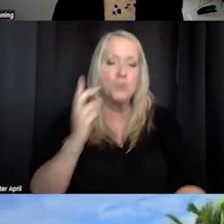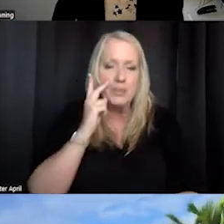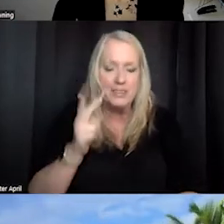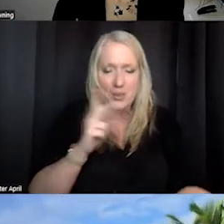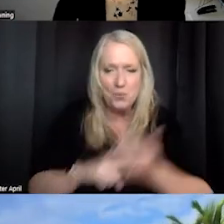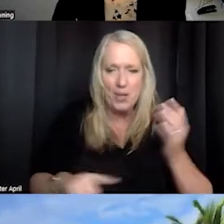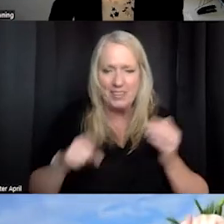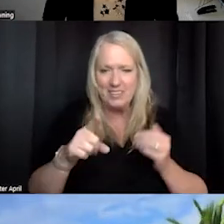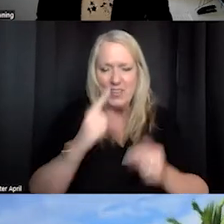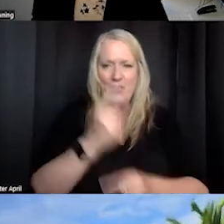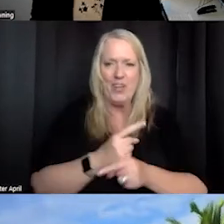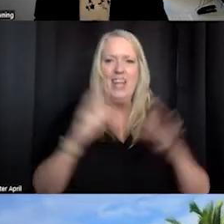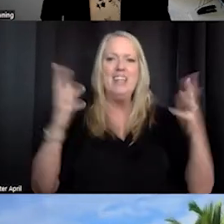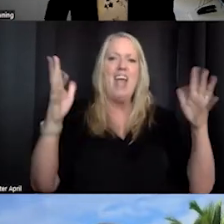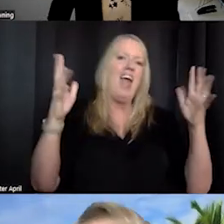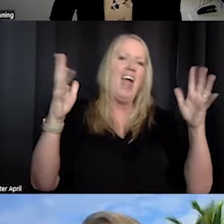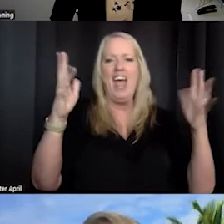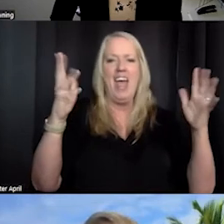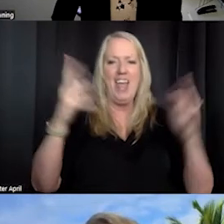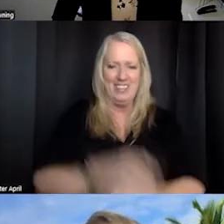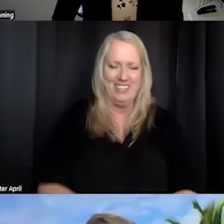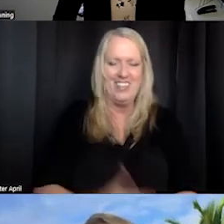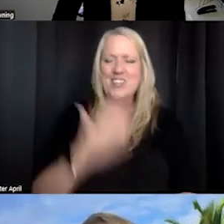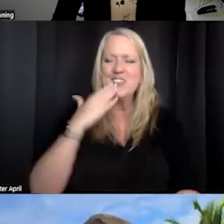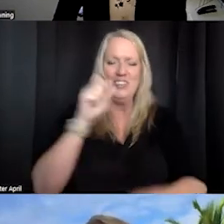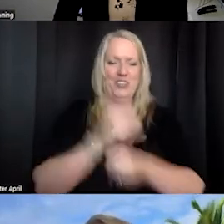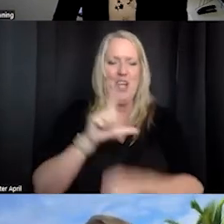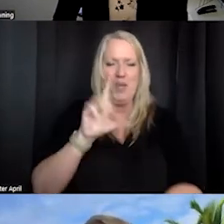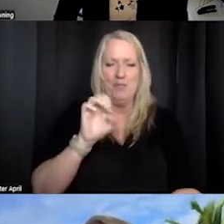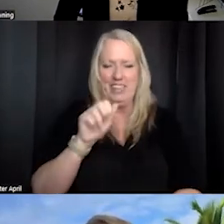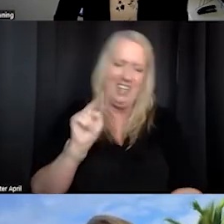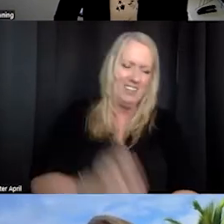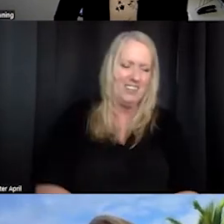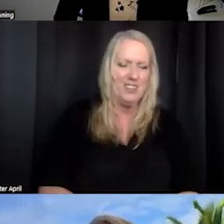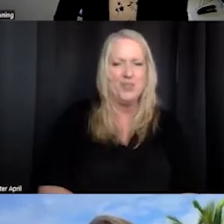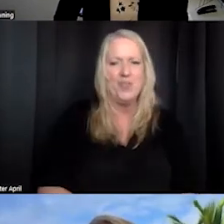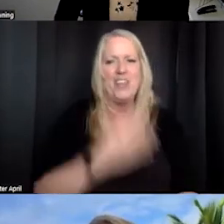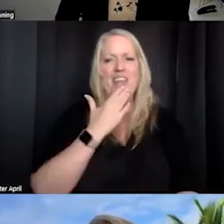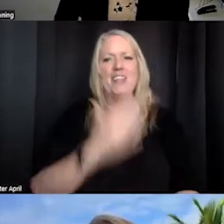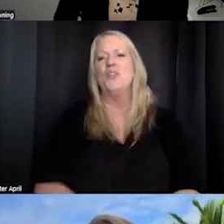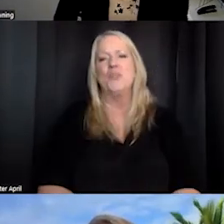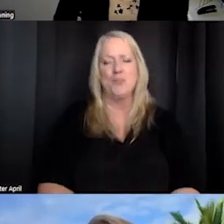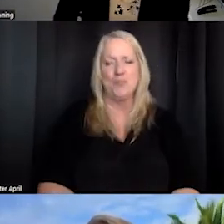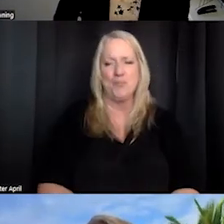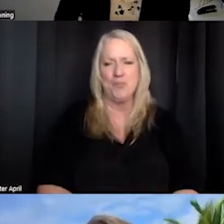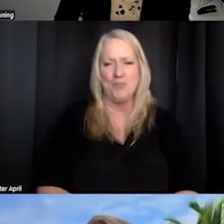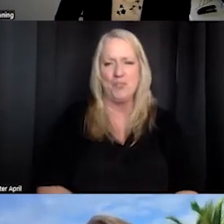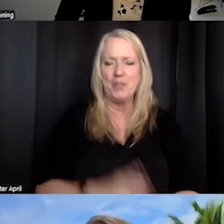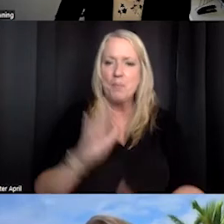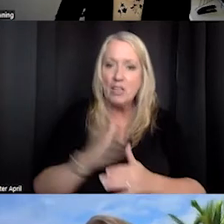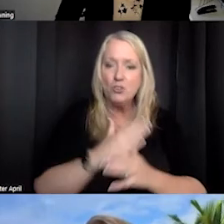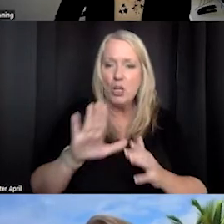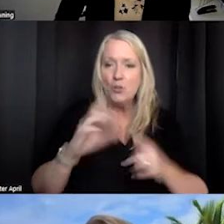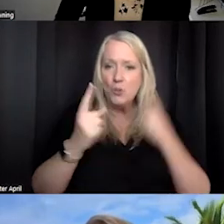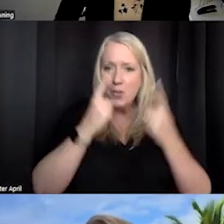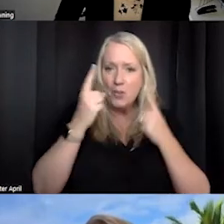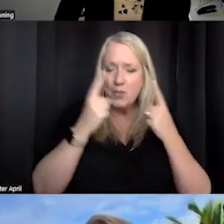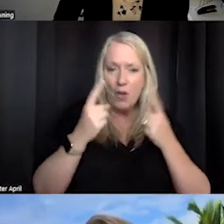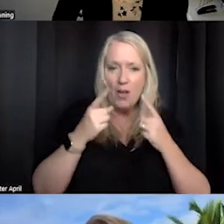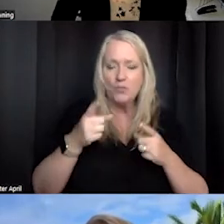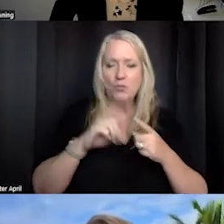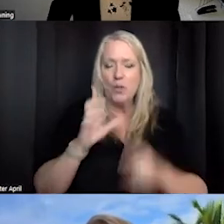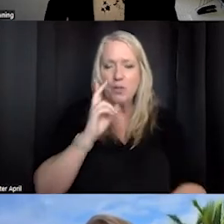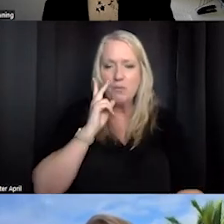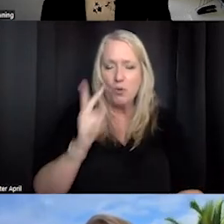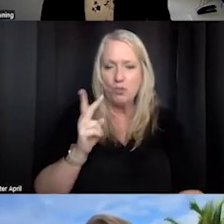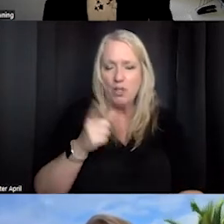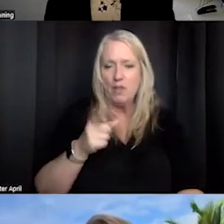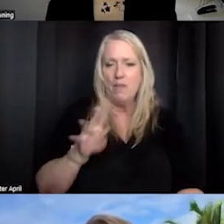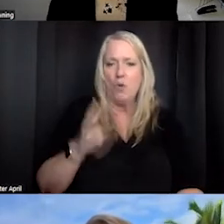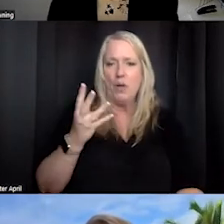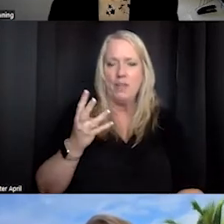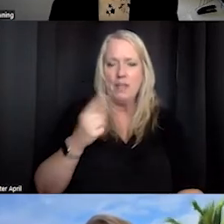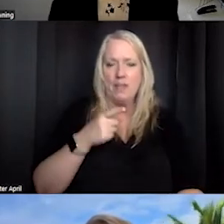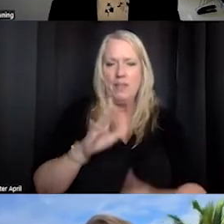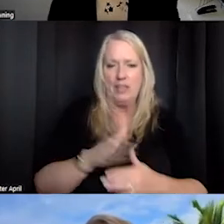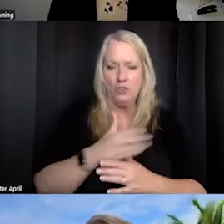THE CORRECT, IT IS. YEAH. GOOD JOB. THE VISUAL THAT THEY SHARED. SO, GOOD JOB.